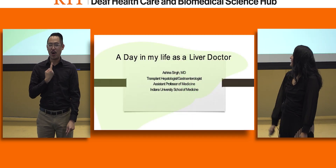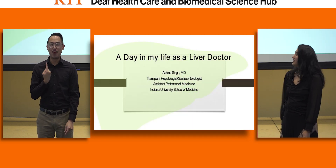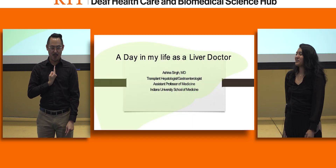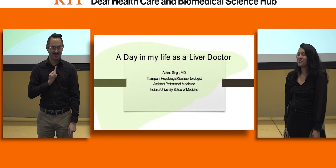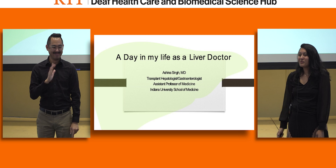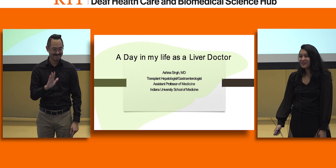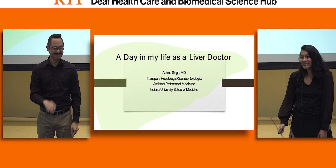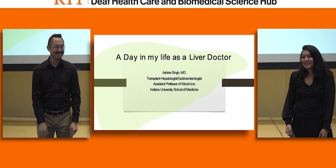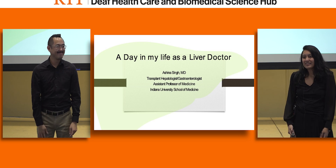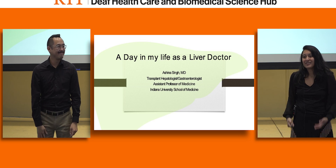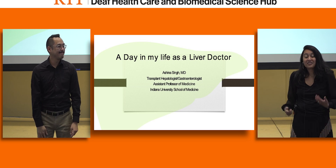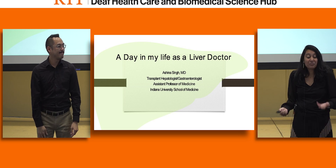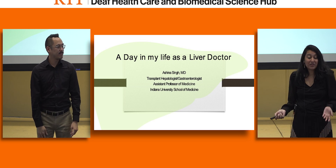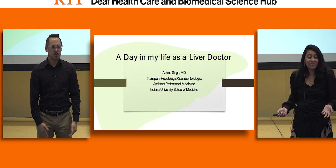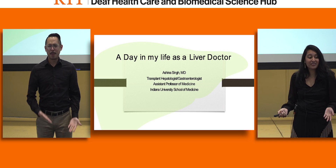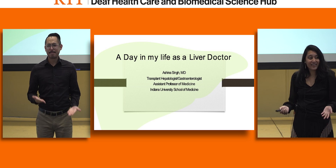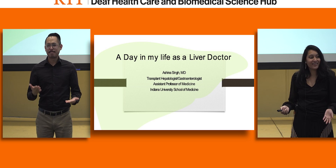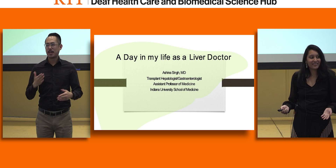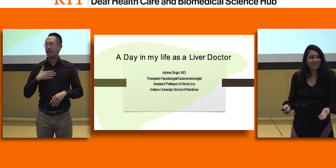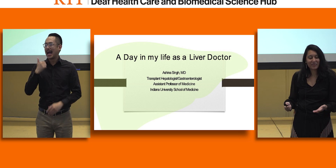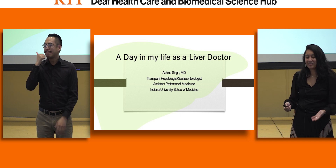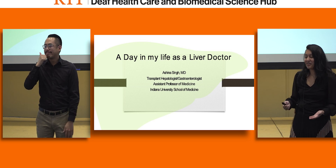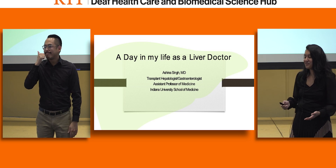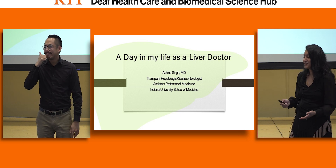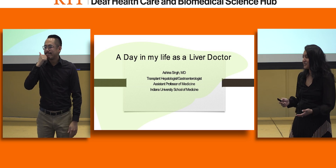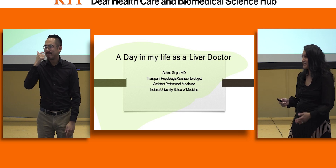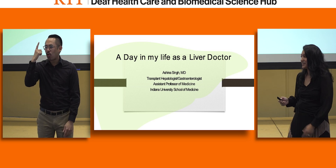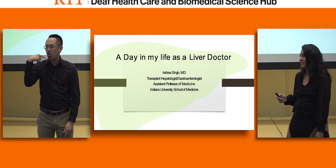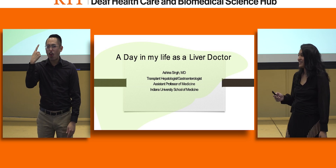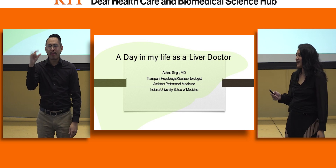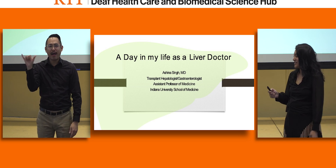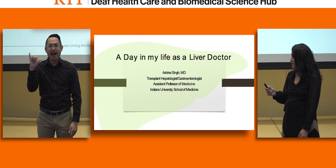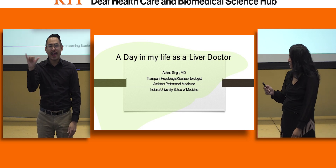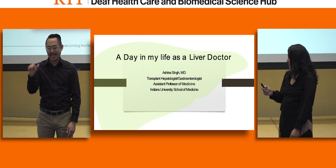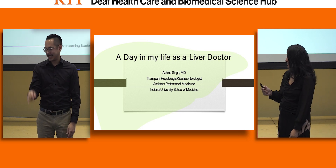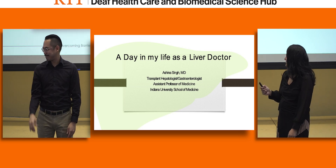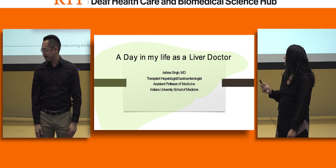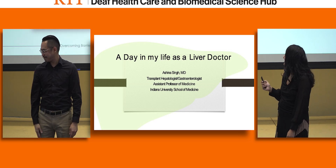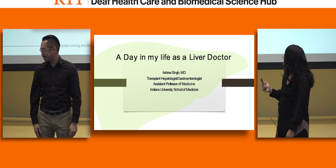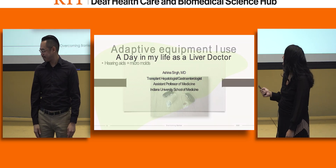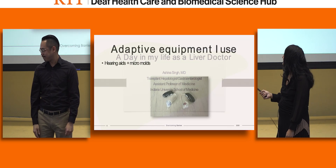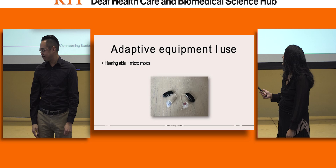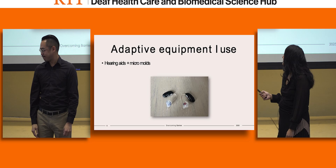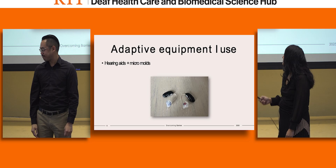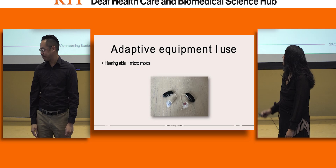So, what does a typical day in my life look like nowadays?